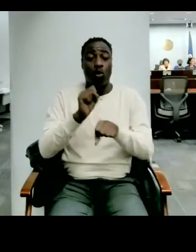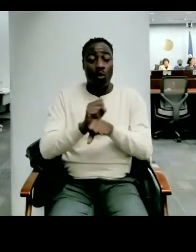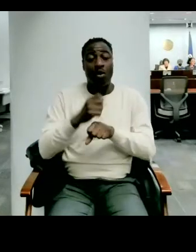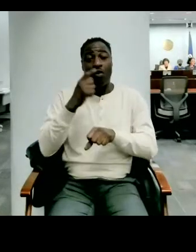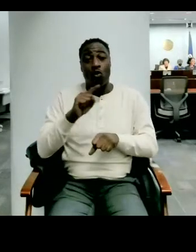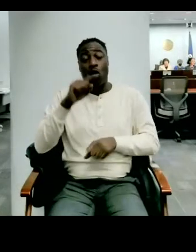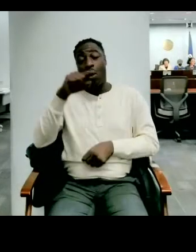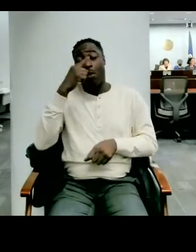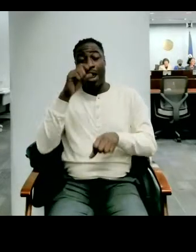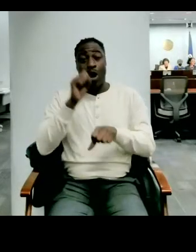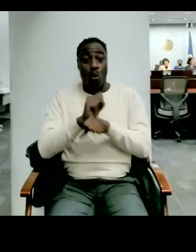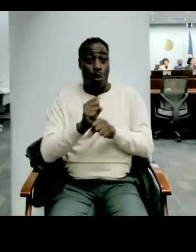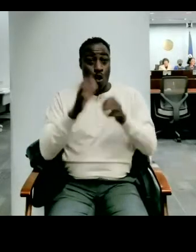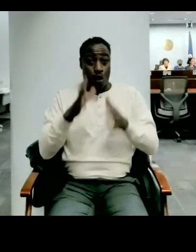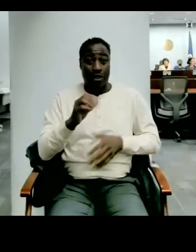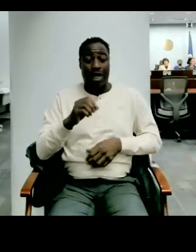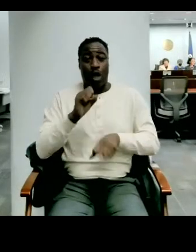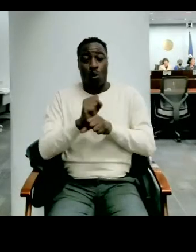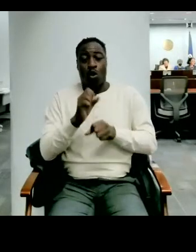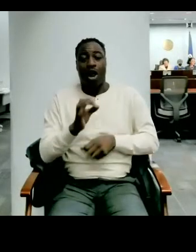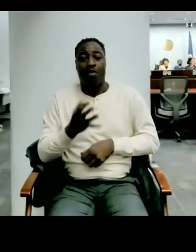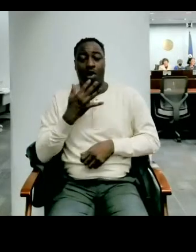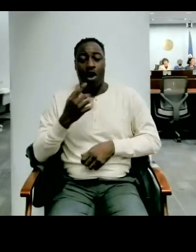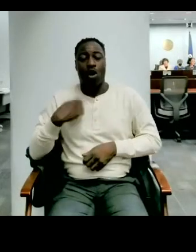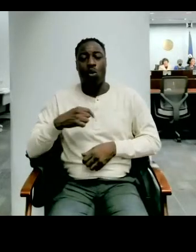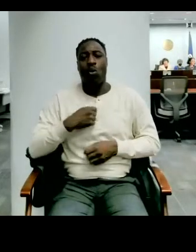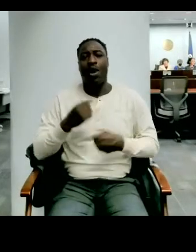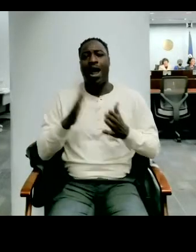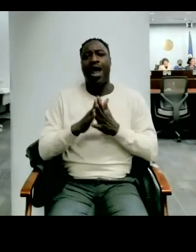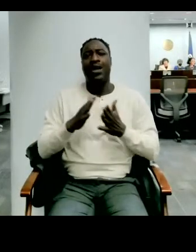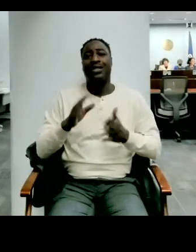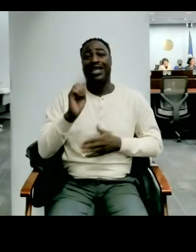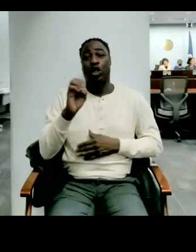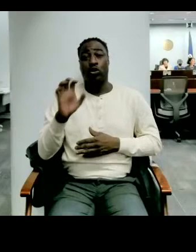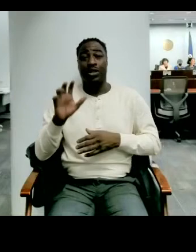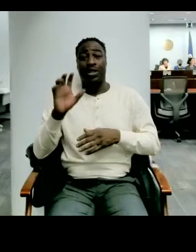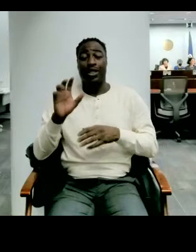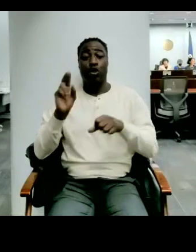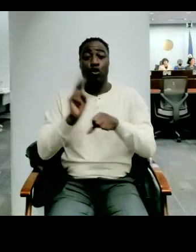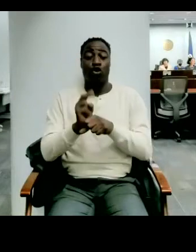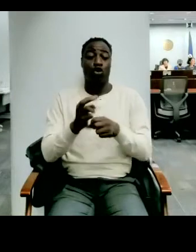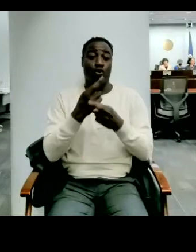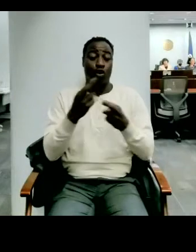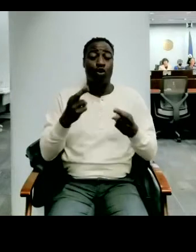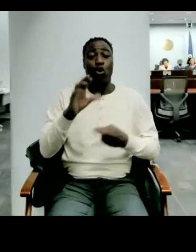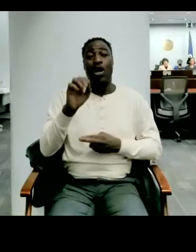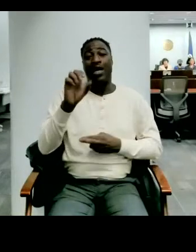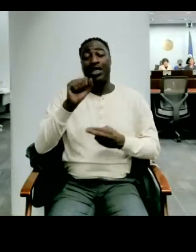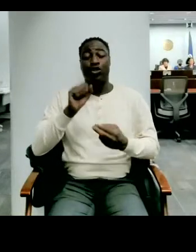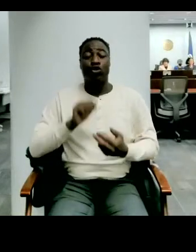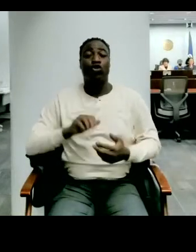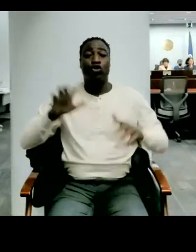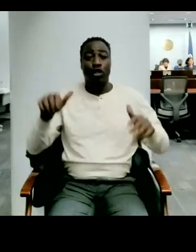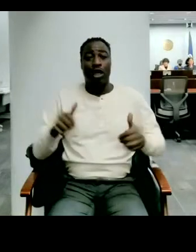In particular we ask the EEOC to allocate its resources on cases challenging practices of